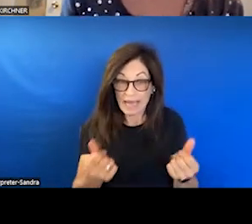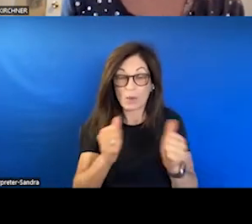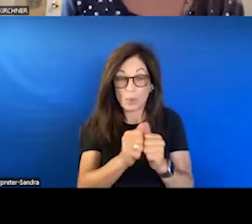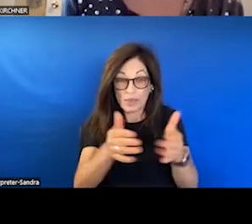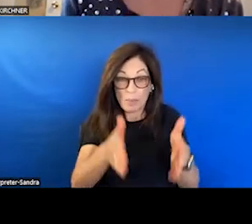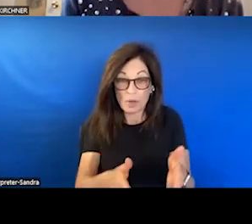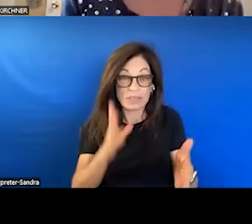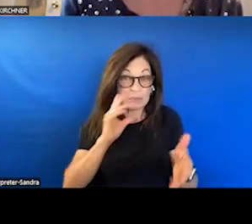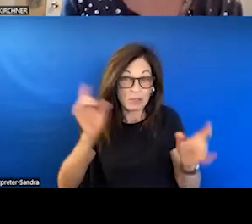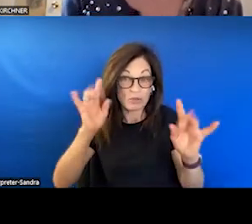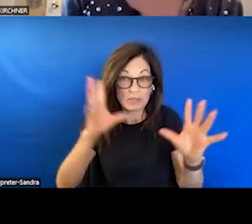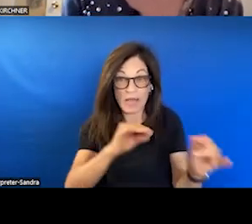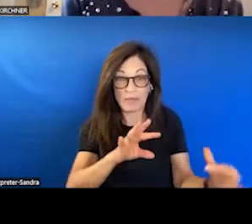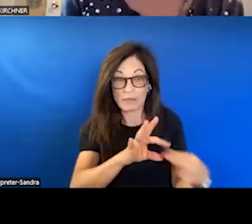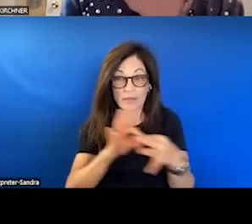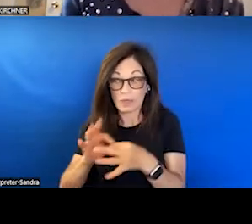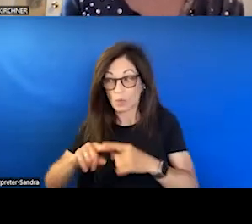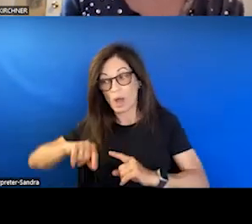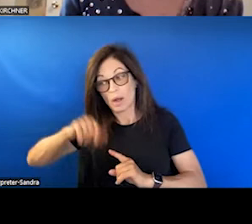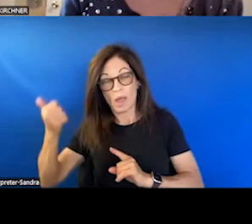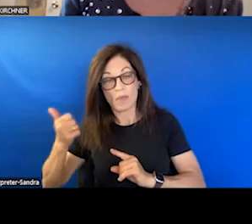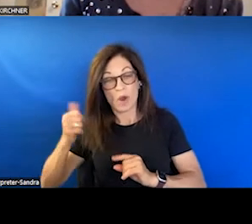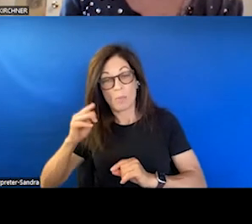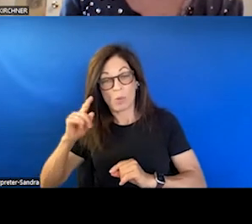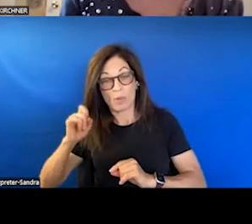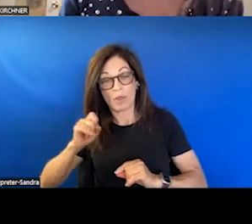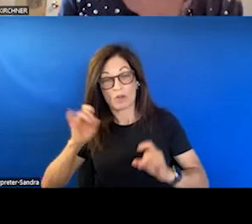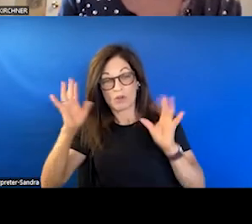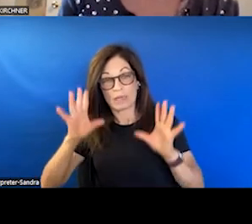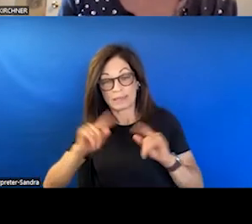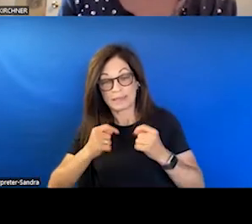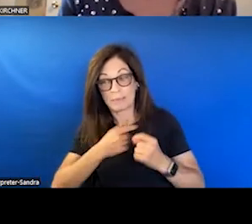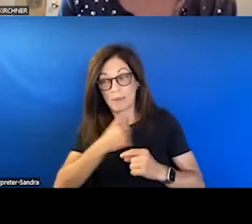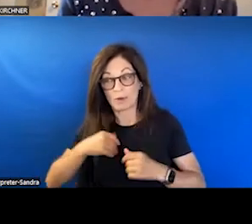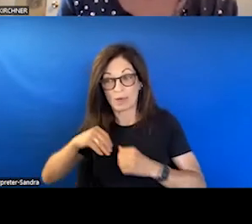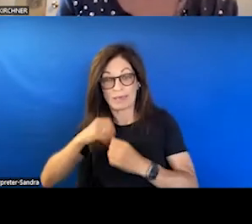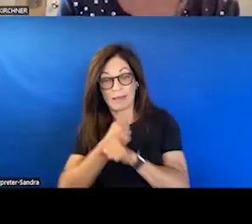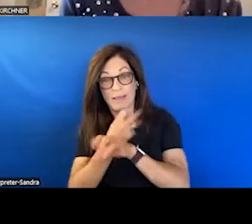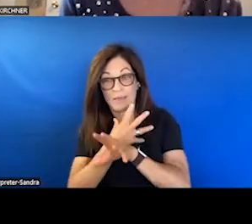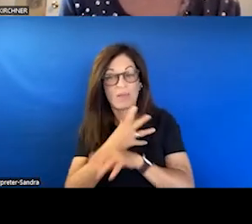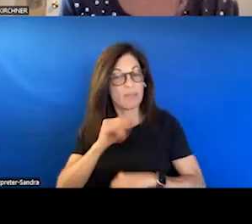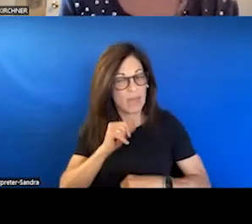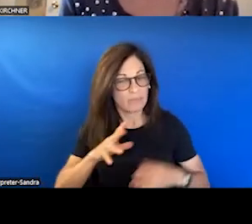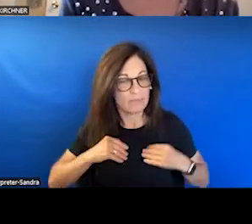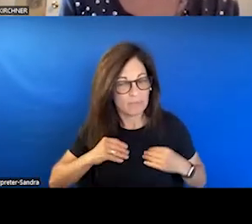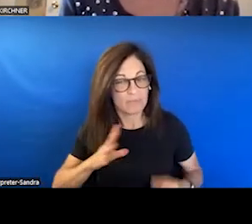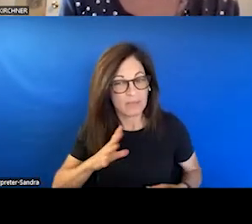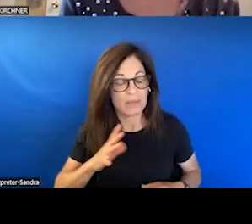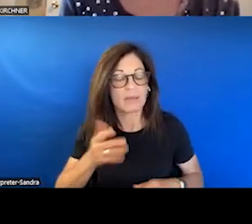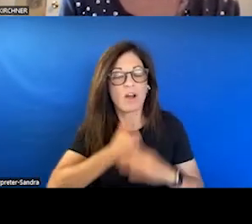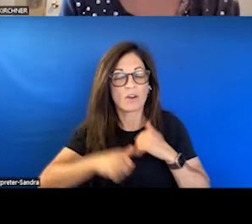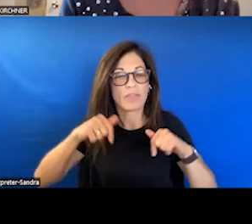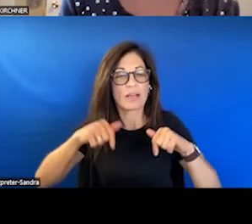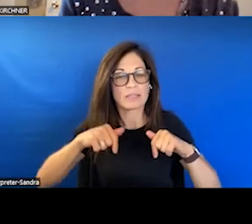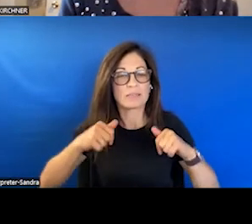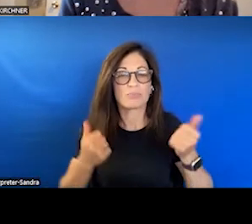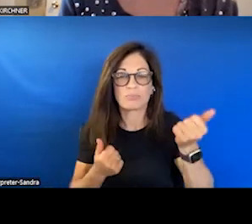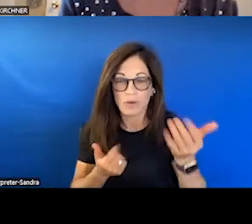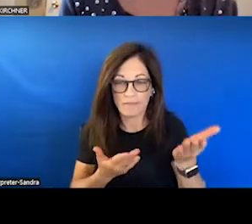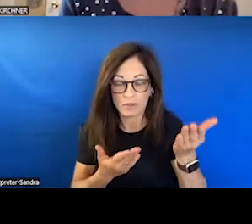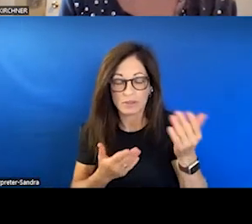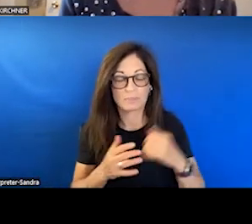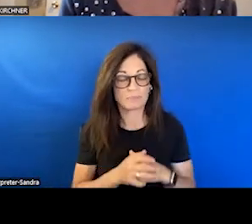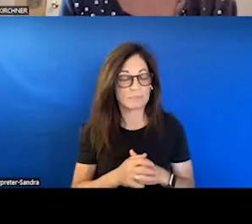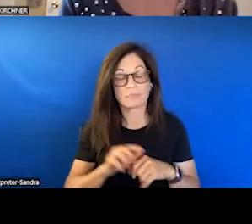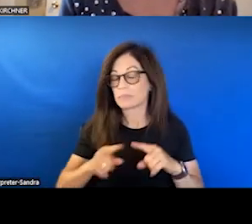AND THEY'RE LINKED IN TO ANOTHER MOBILE CRISIS THROUGH TELEHEALTH. IT CAN THE INTO BE A